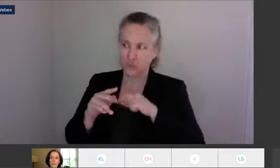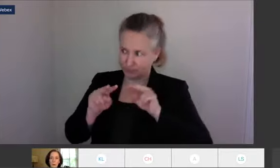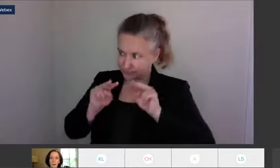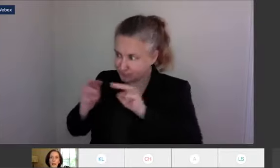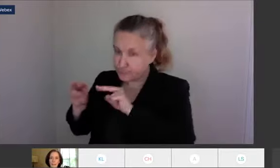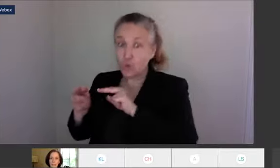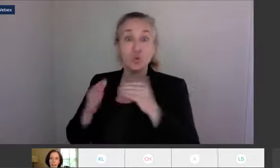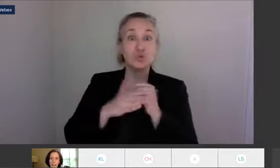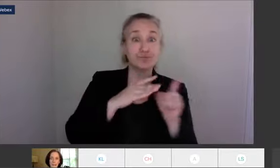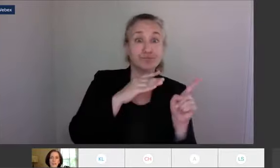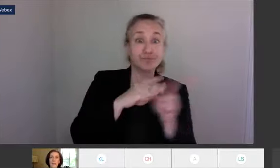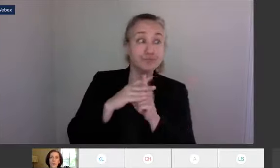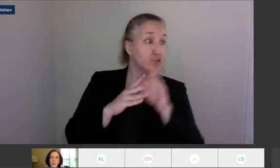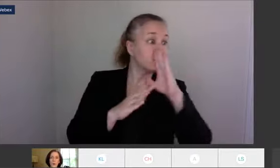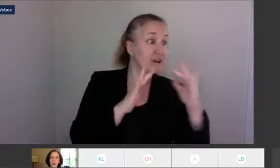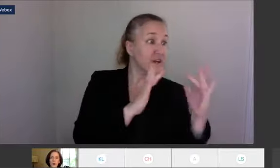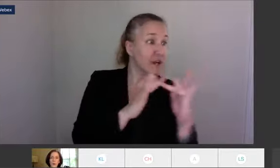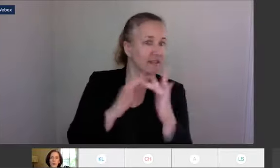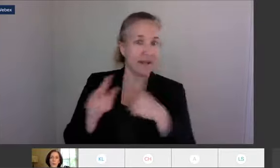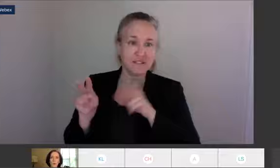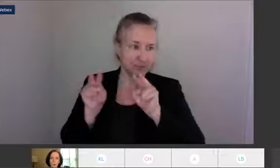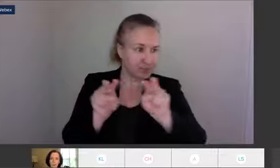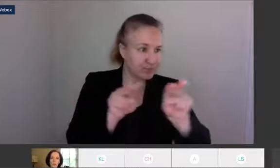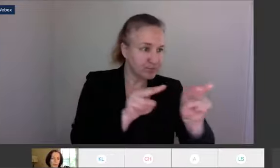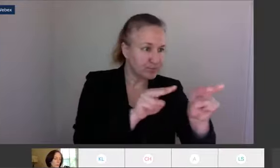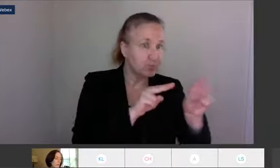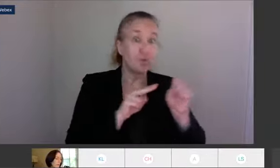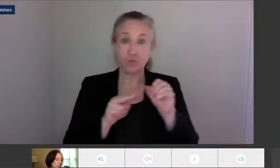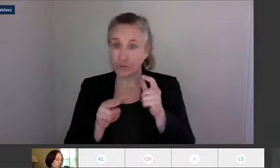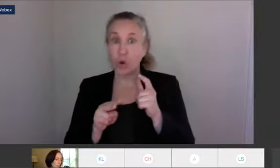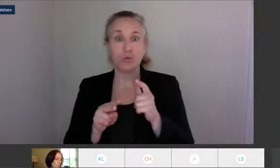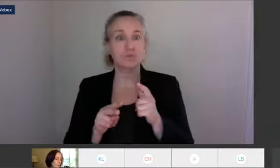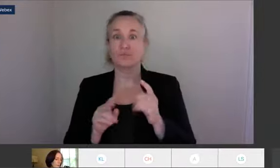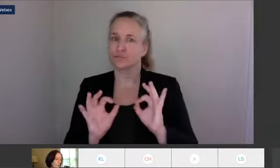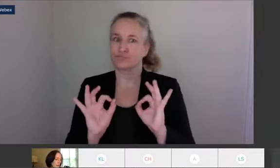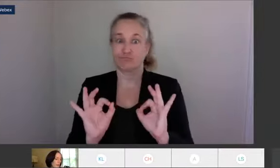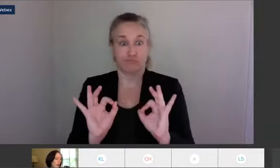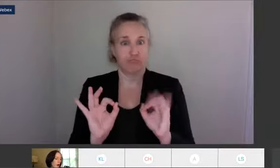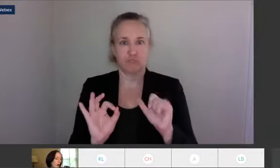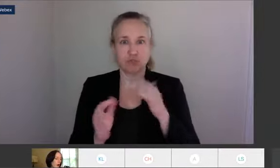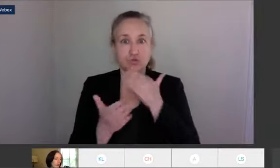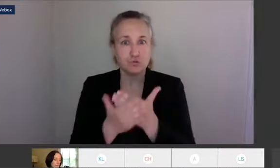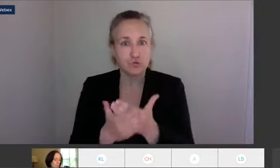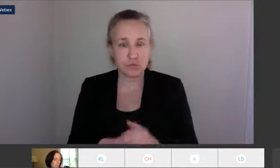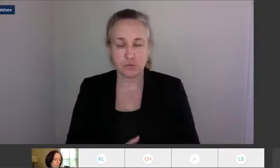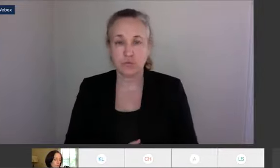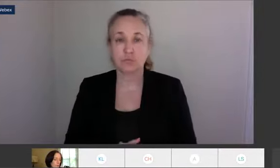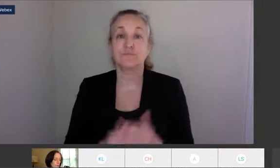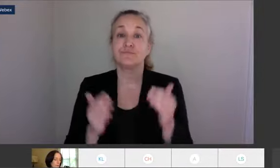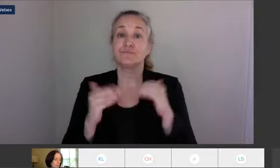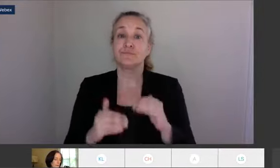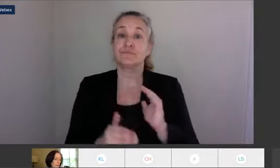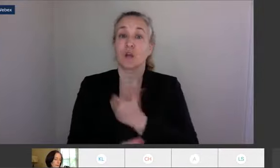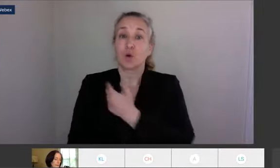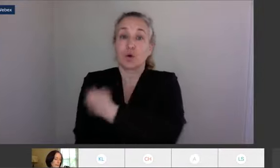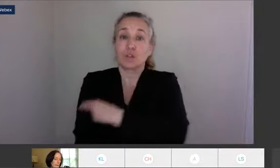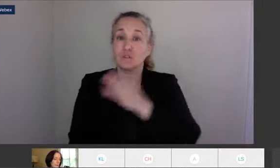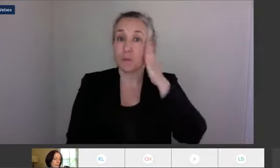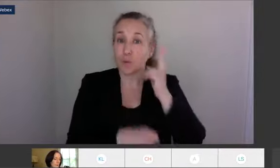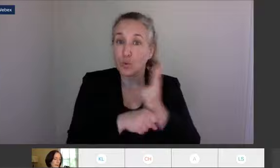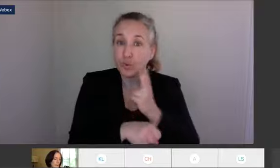direct contacts so we are a great shape there our hospital bed use is 90 percent